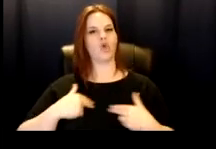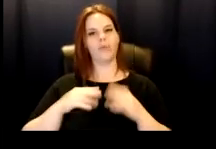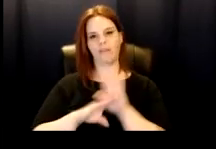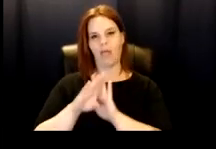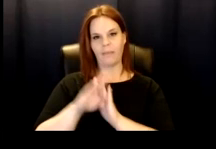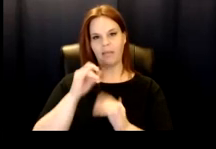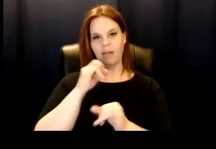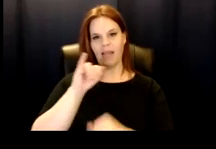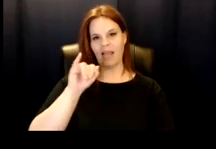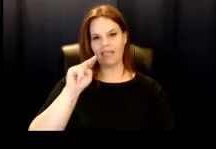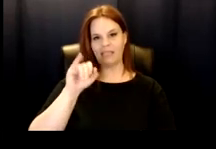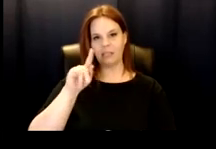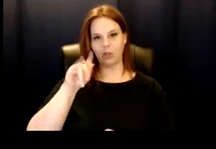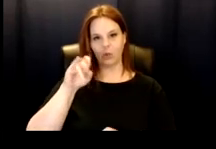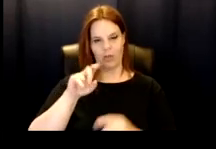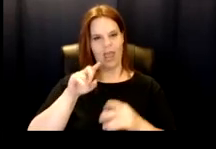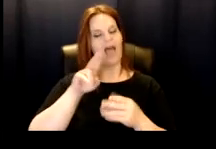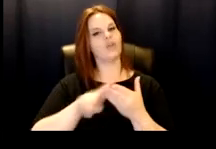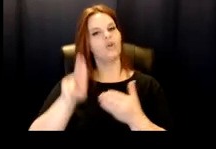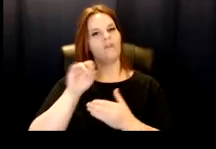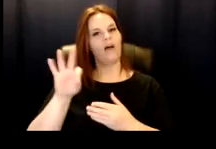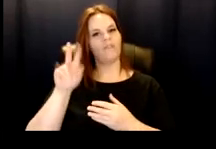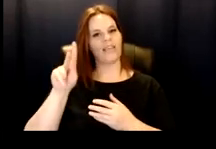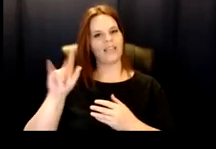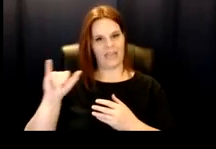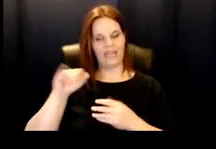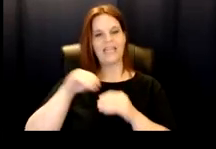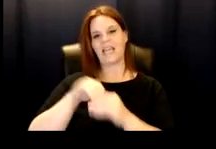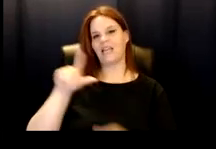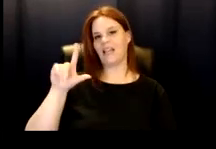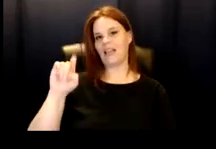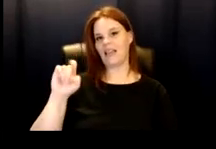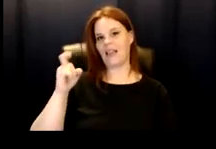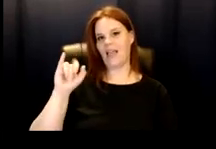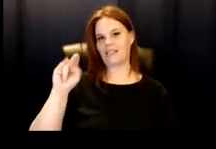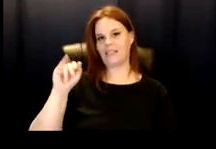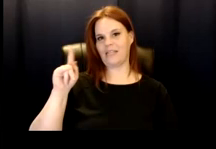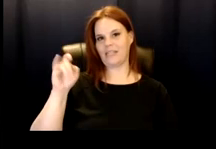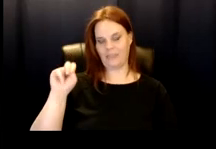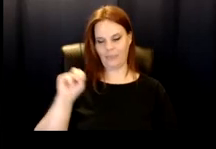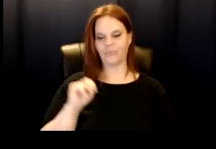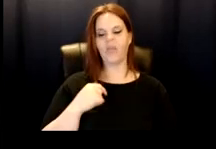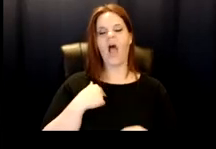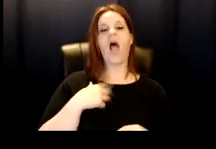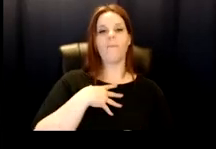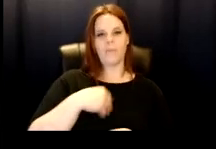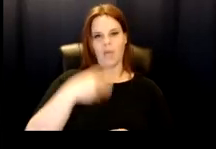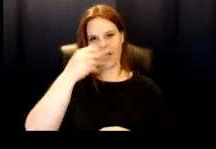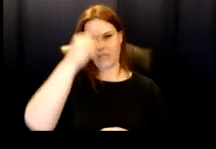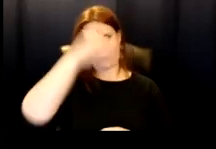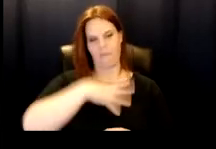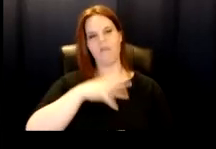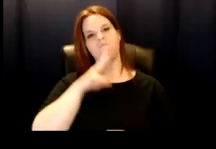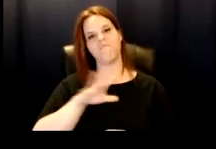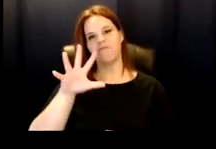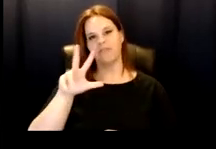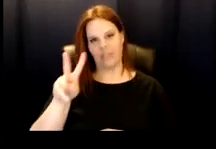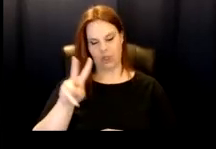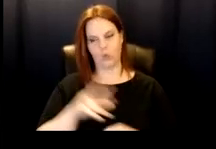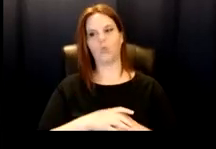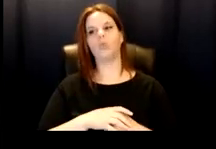University of Kentucky in Lexington. I am a Caucasian male, 52 years old, calling in